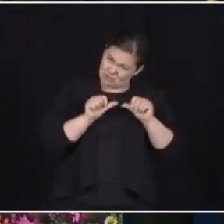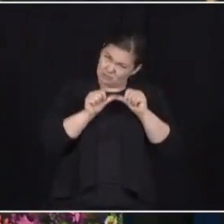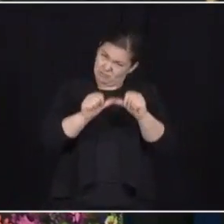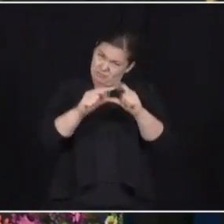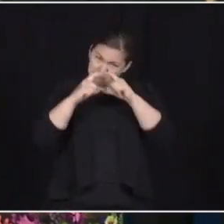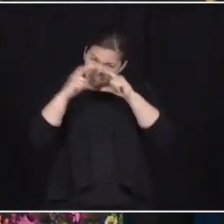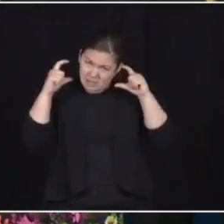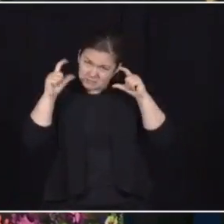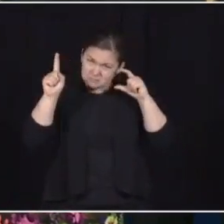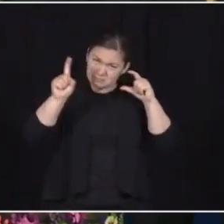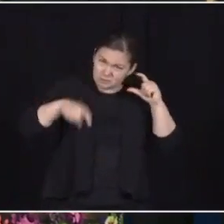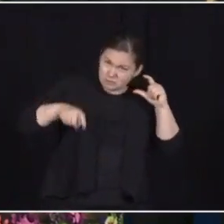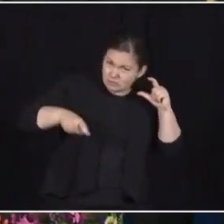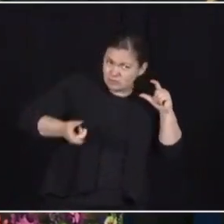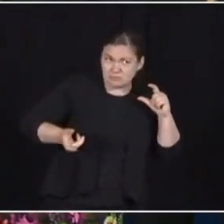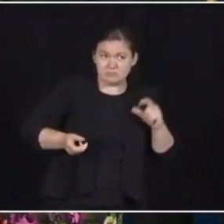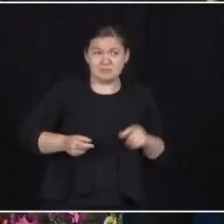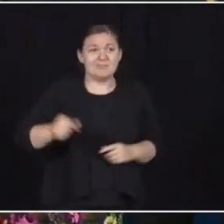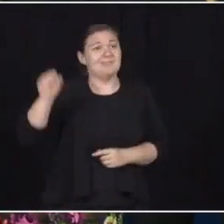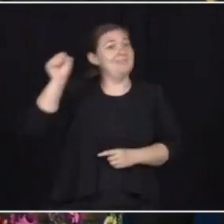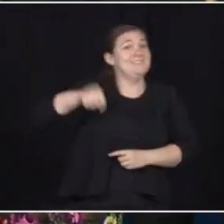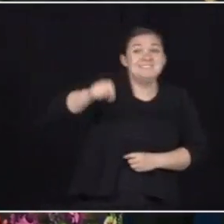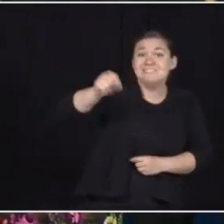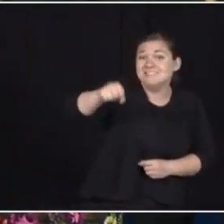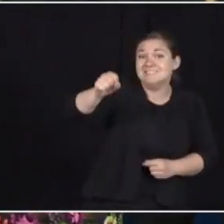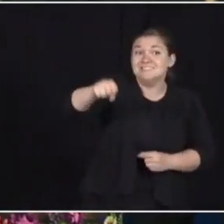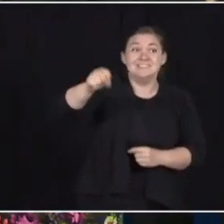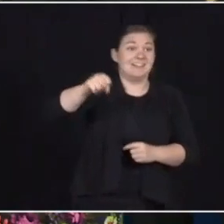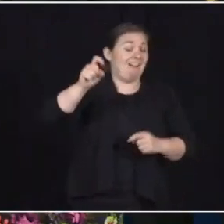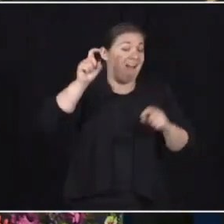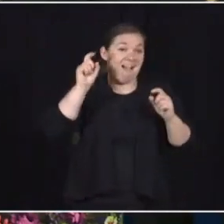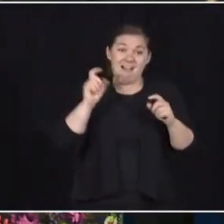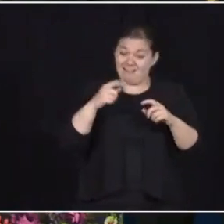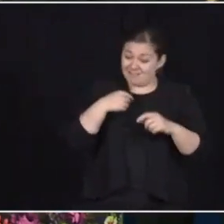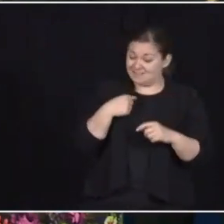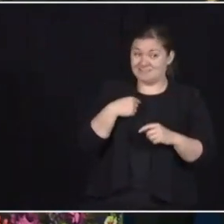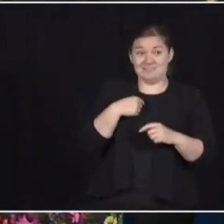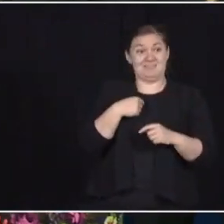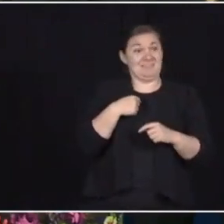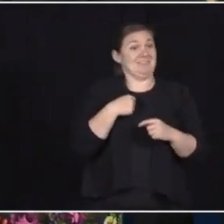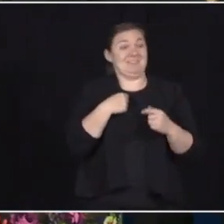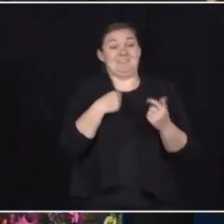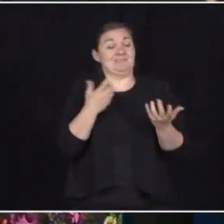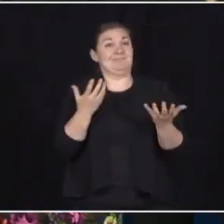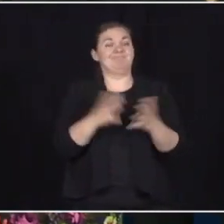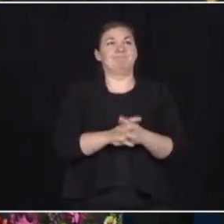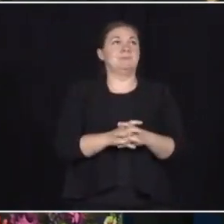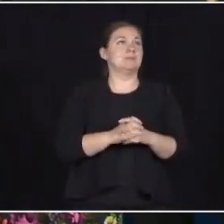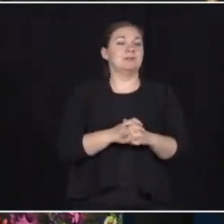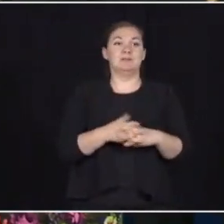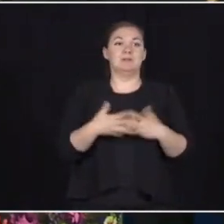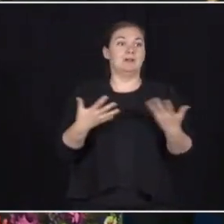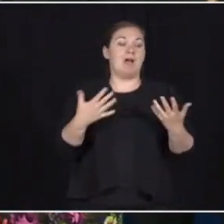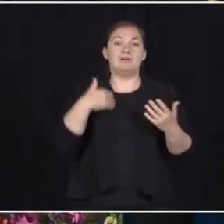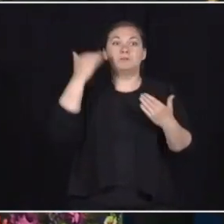continue to where masks in public? I would say so. I really would. It all depends I guess, where you are.